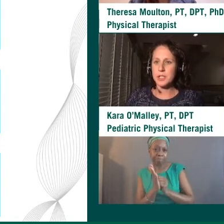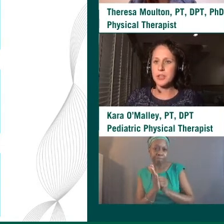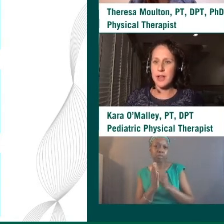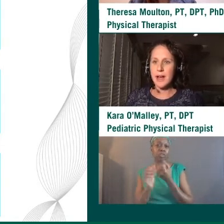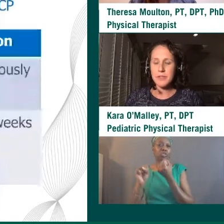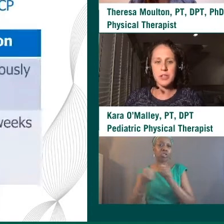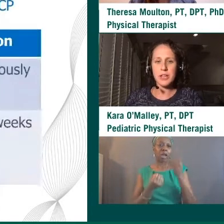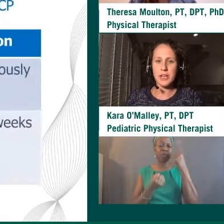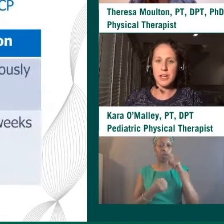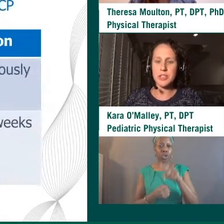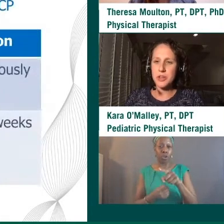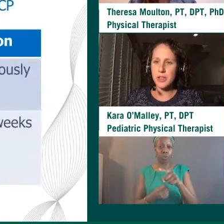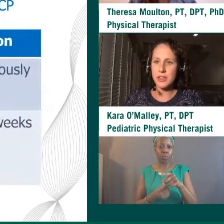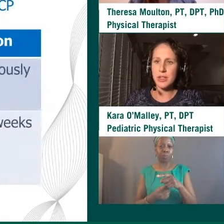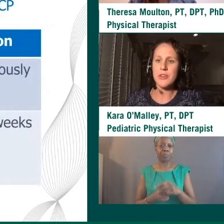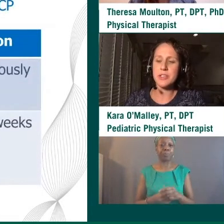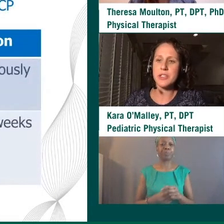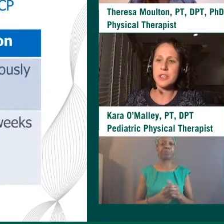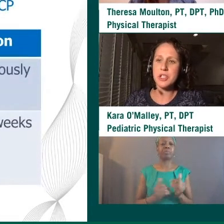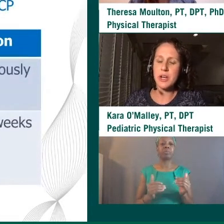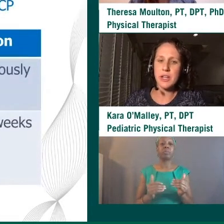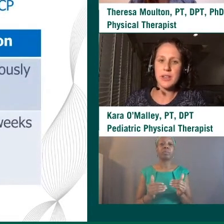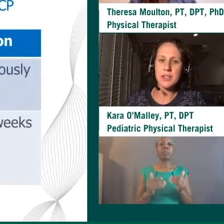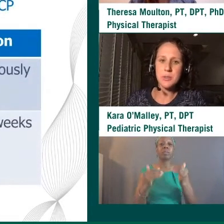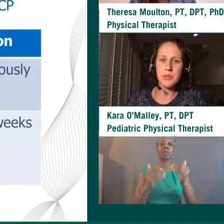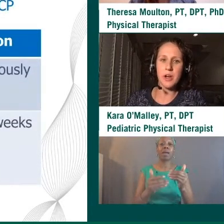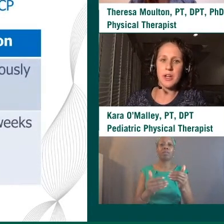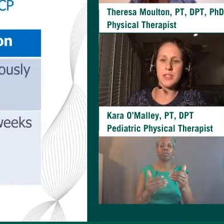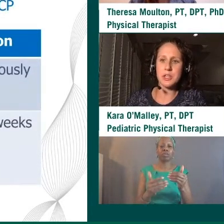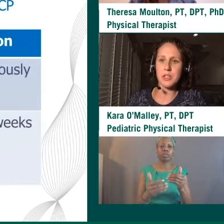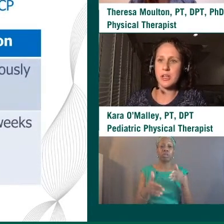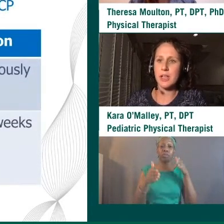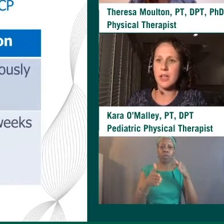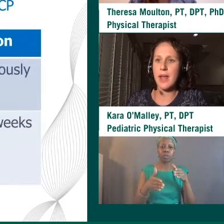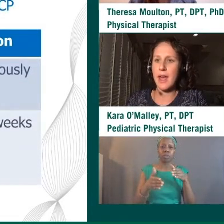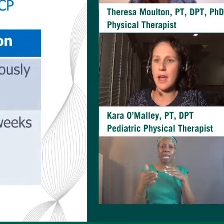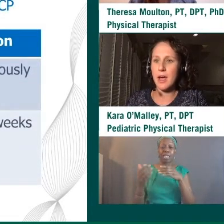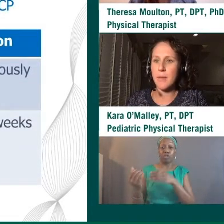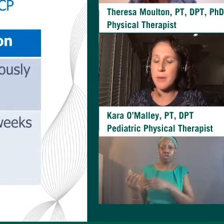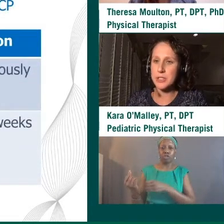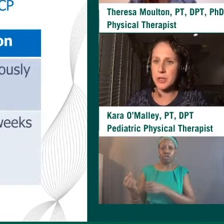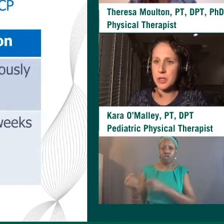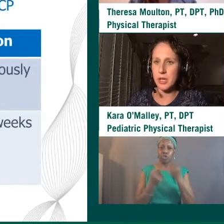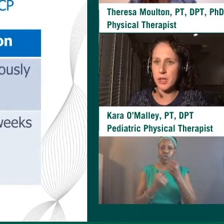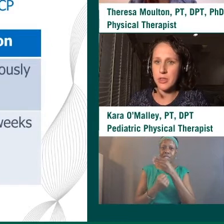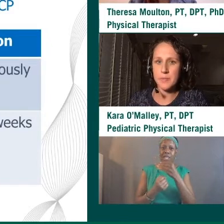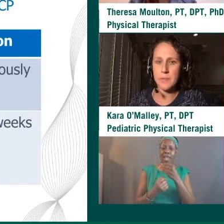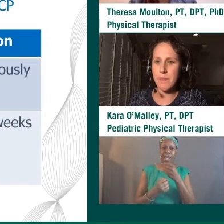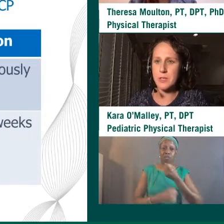So after looking at strength and resistance training let's move on to looking at muscle length.